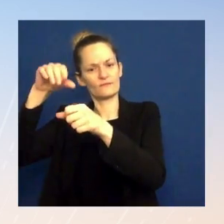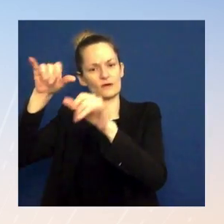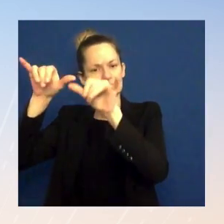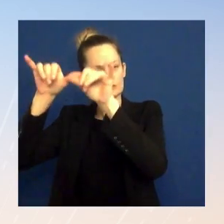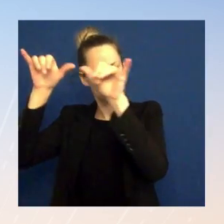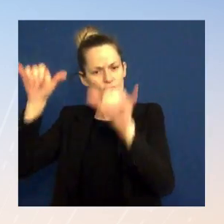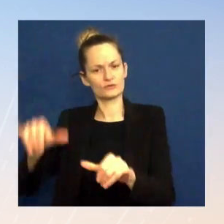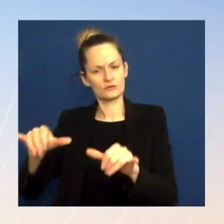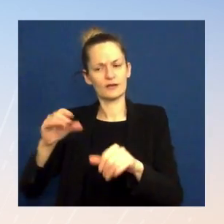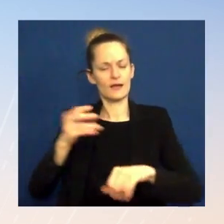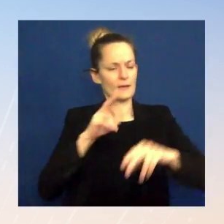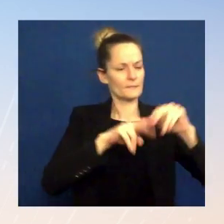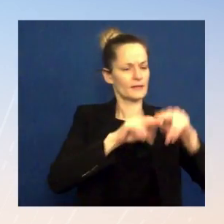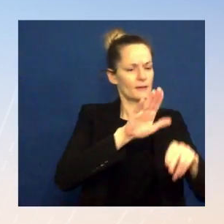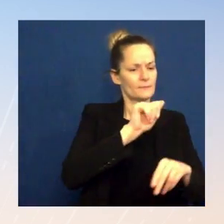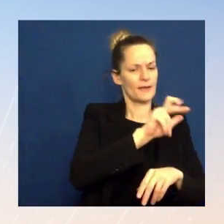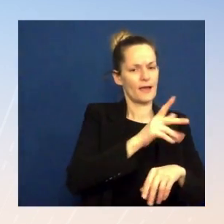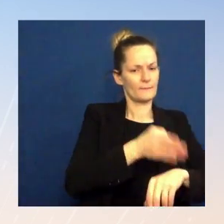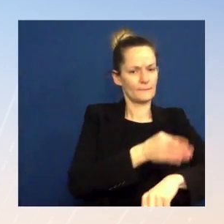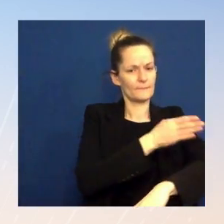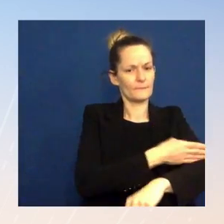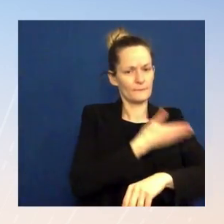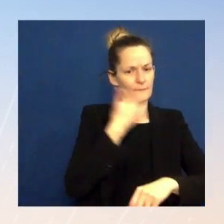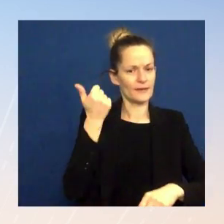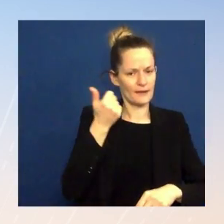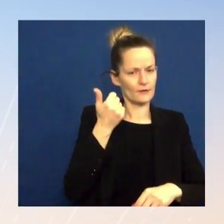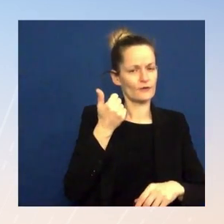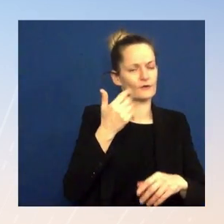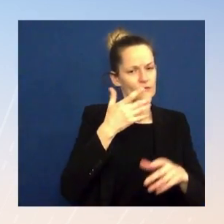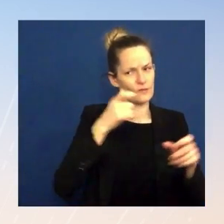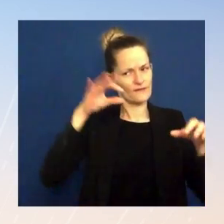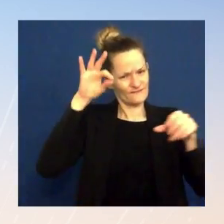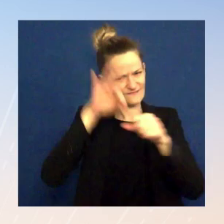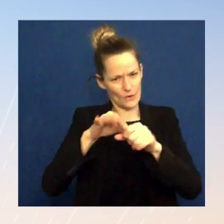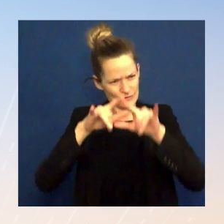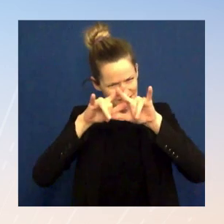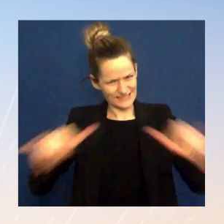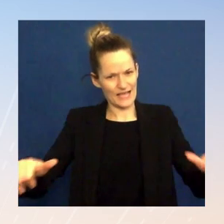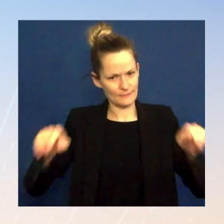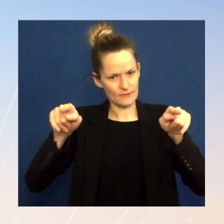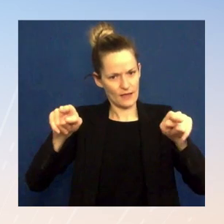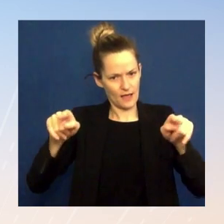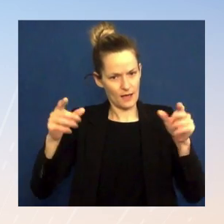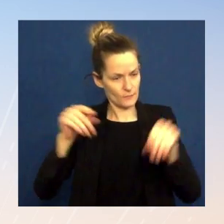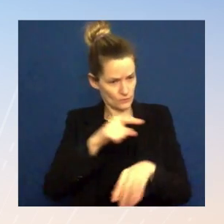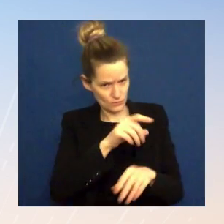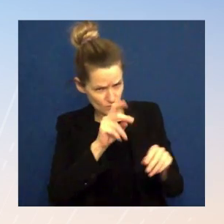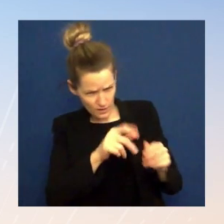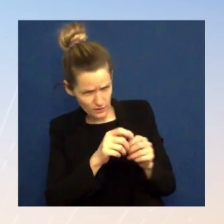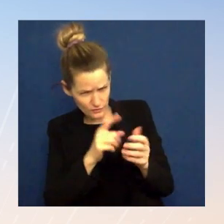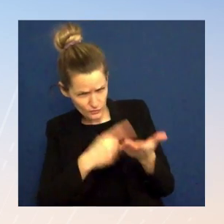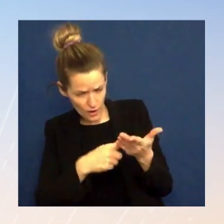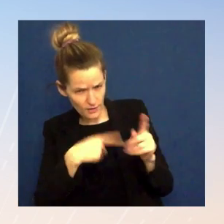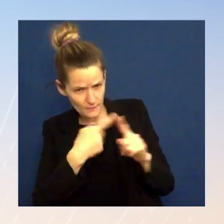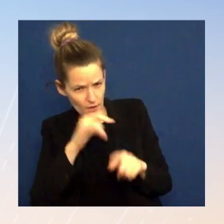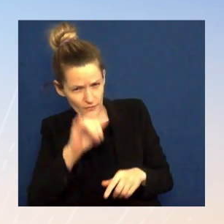voted on at the same time? Is that something that you're okay with if that means pushing things out a couple weeks? Ms. Psaki: We'll leave the mechanics